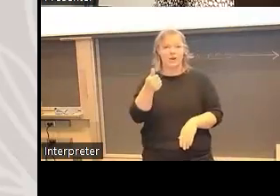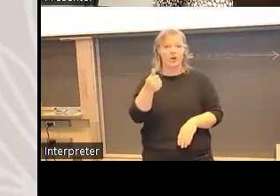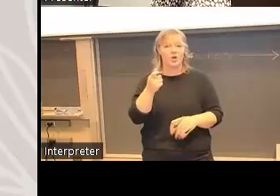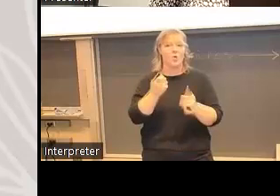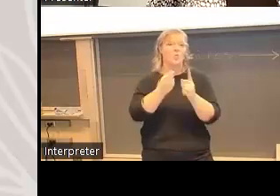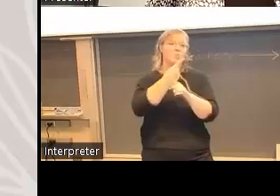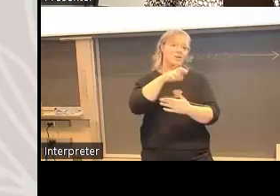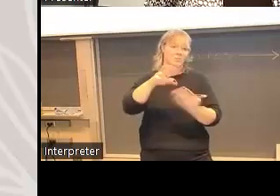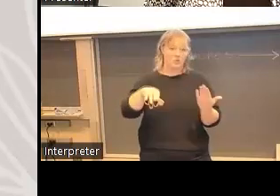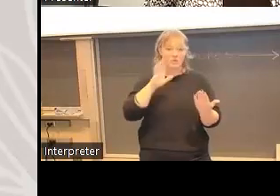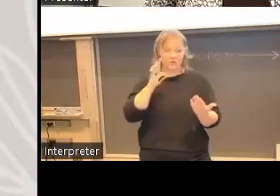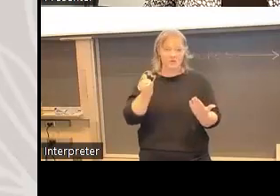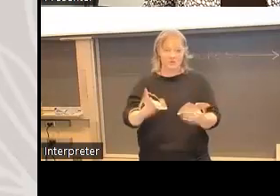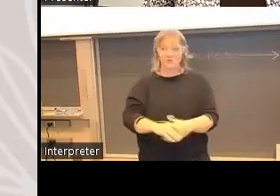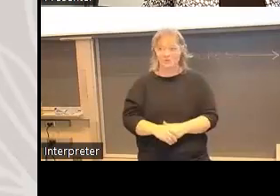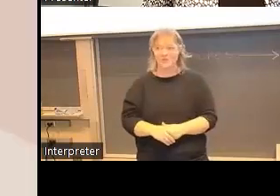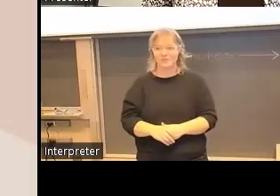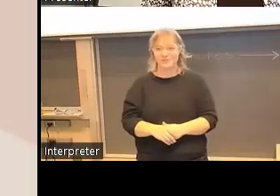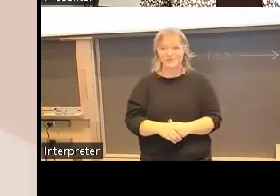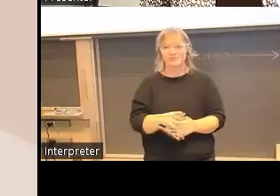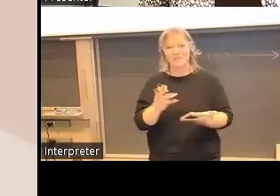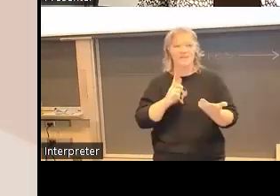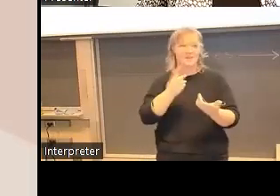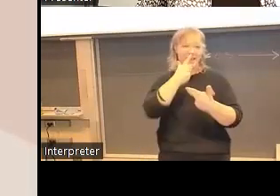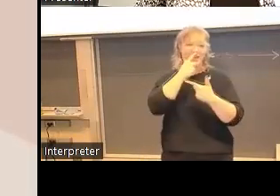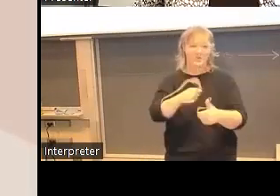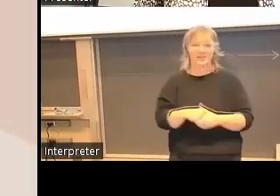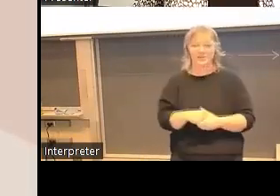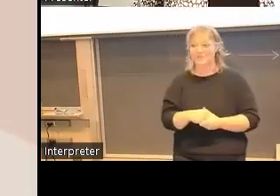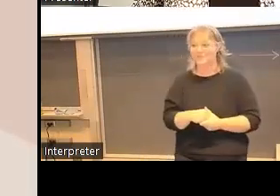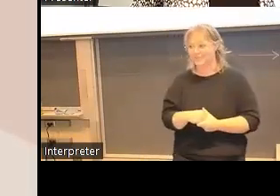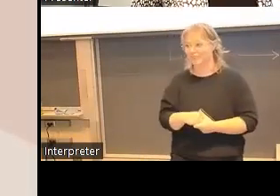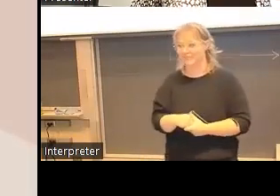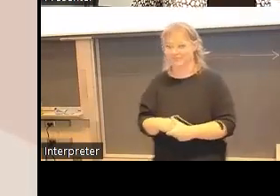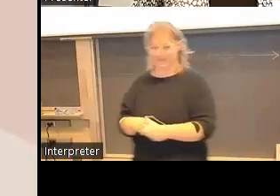results just to give you a sense that you might find interesting Physicians with highp patient